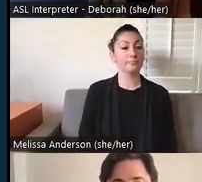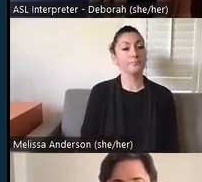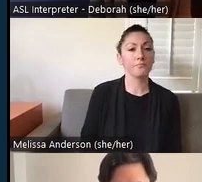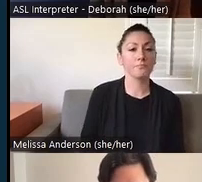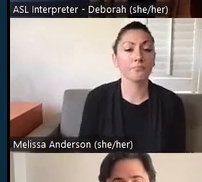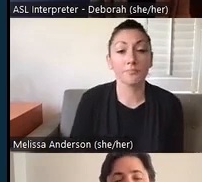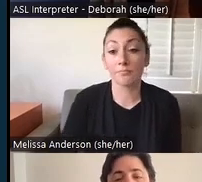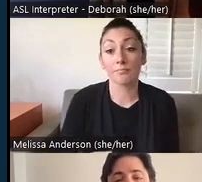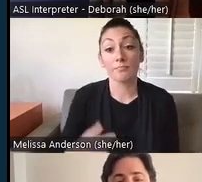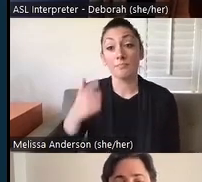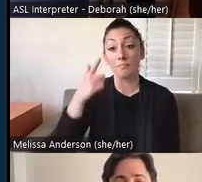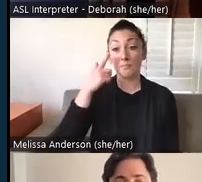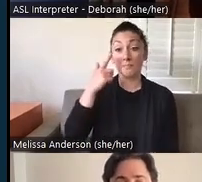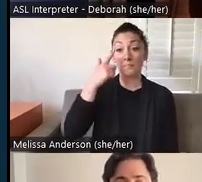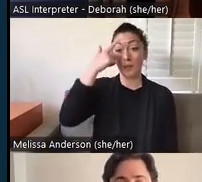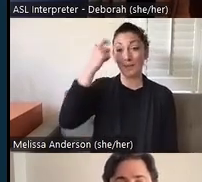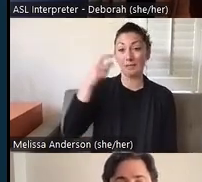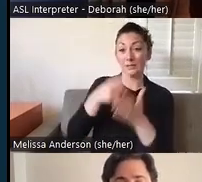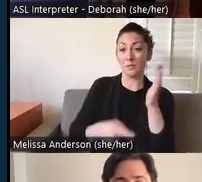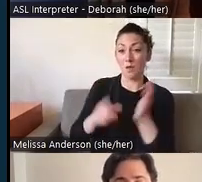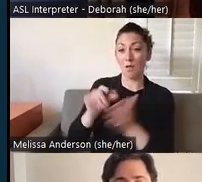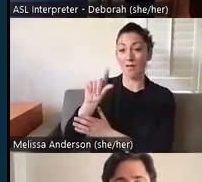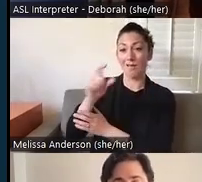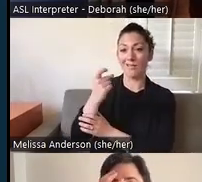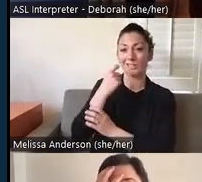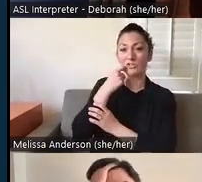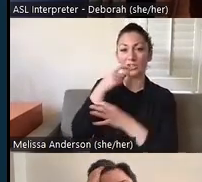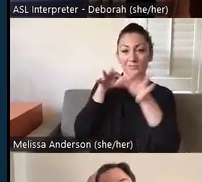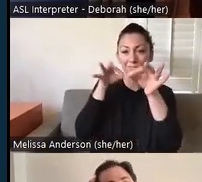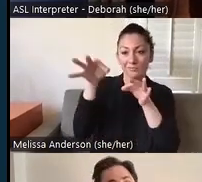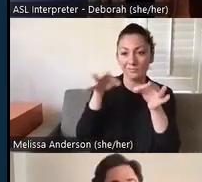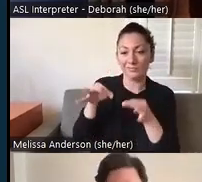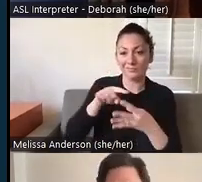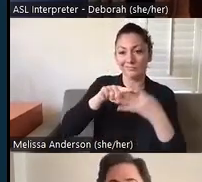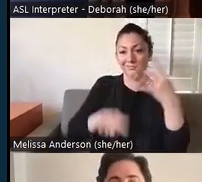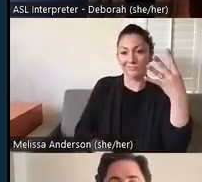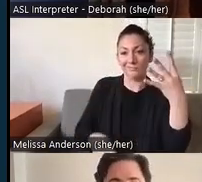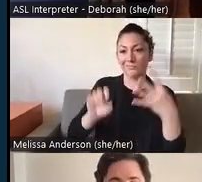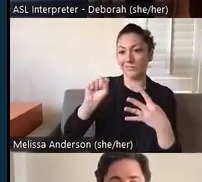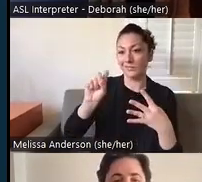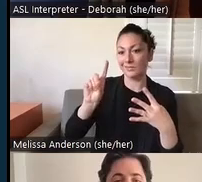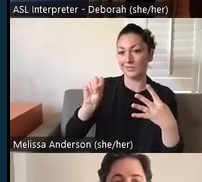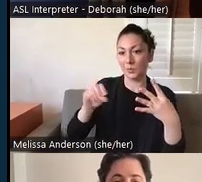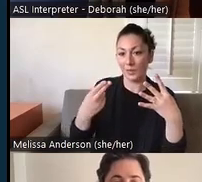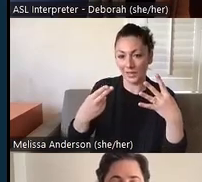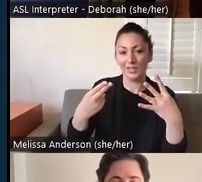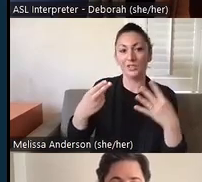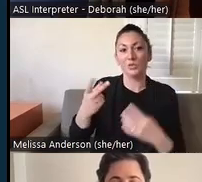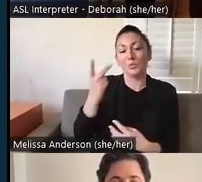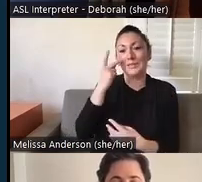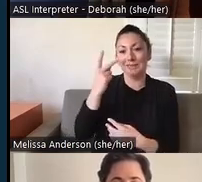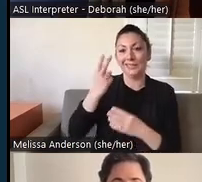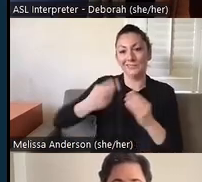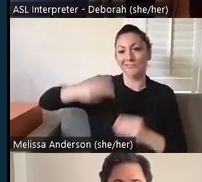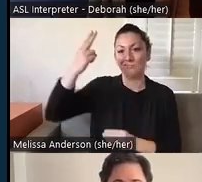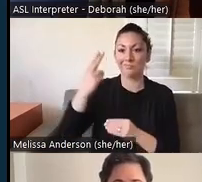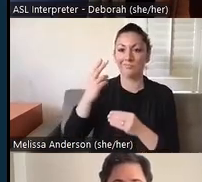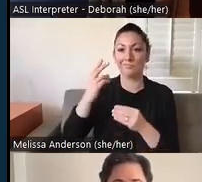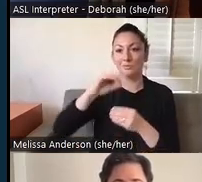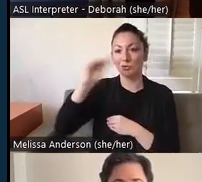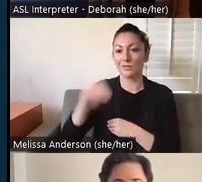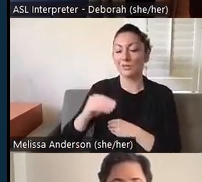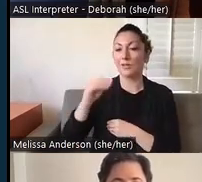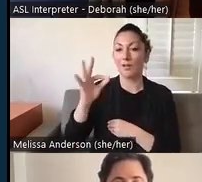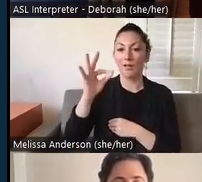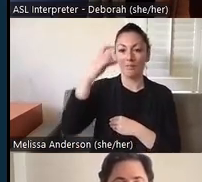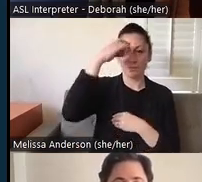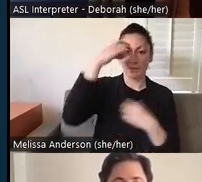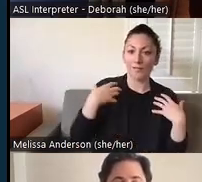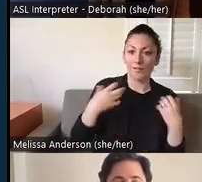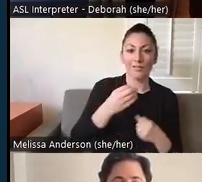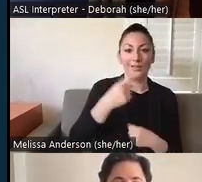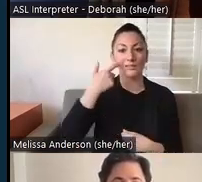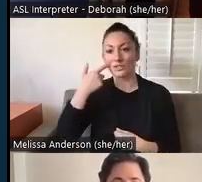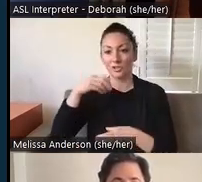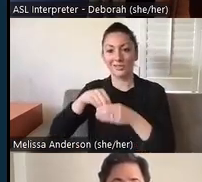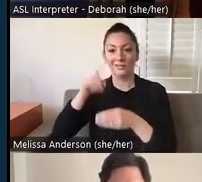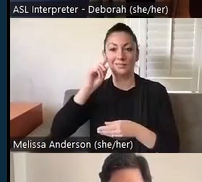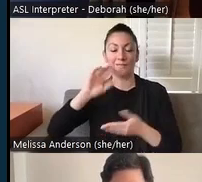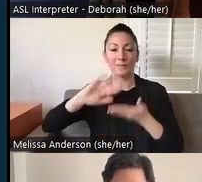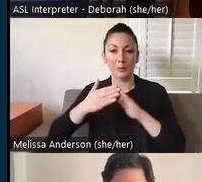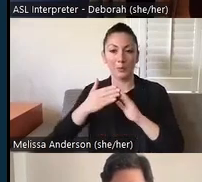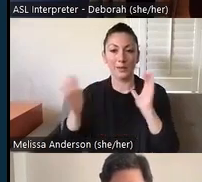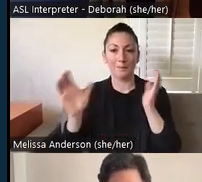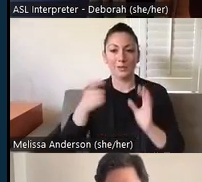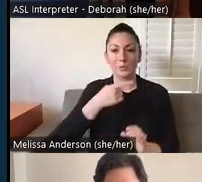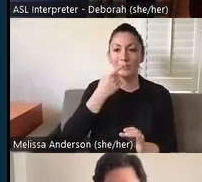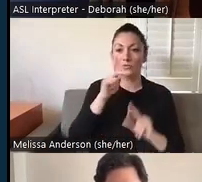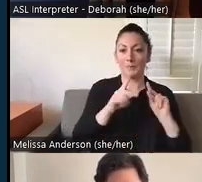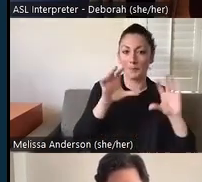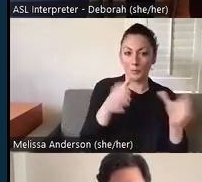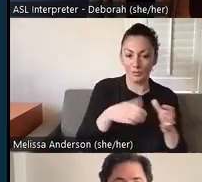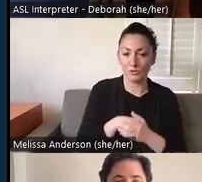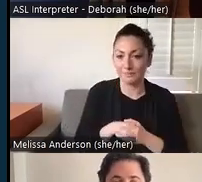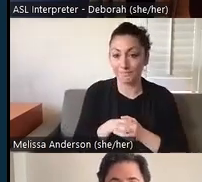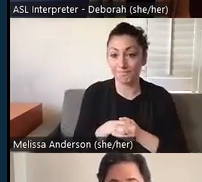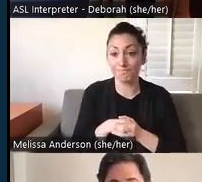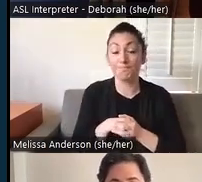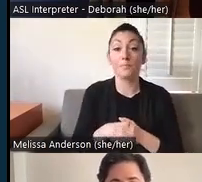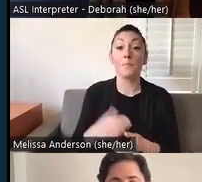affecting mental health. Because of what Alex just described, in the United States Deaf community,